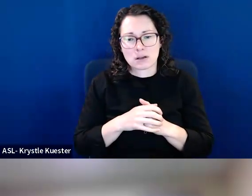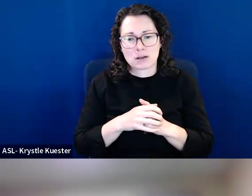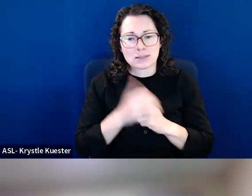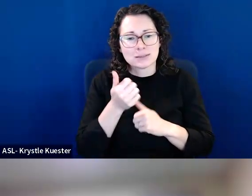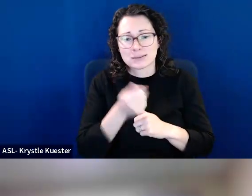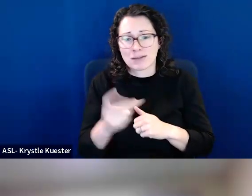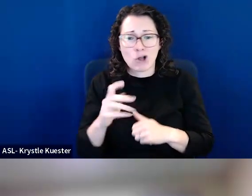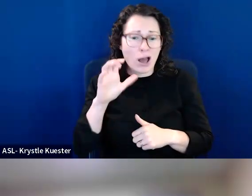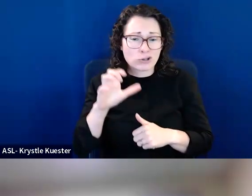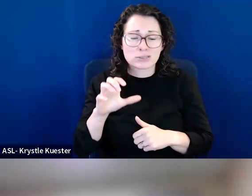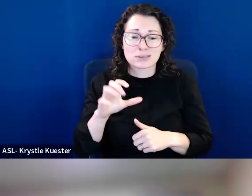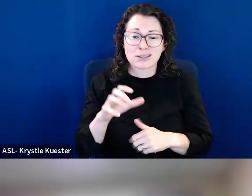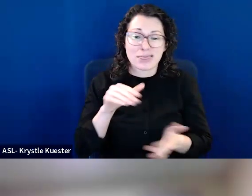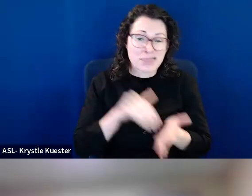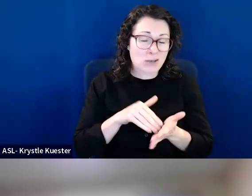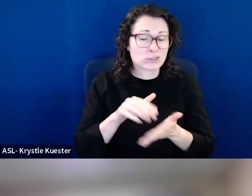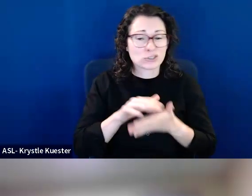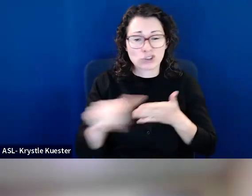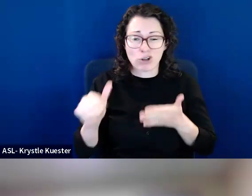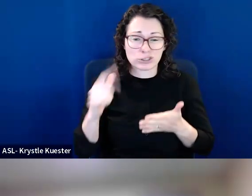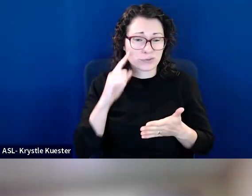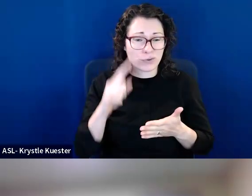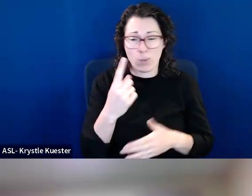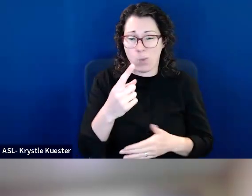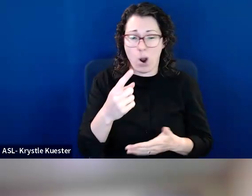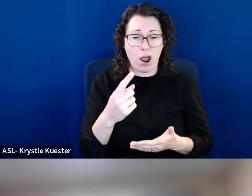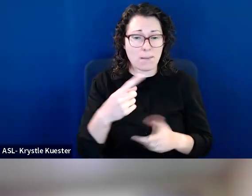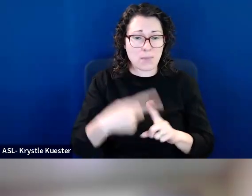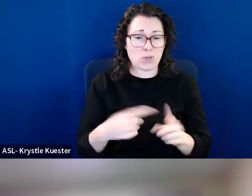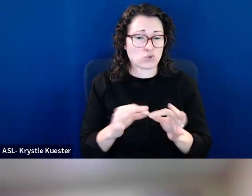thousands of dollars for a month's supply of drugs. Um and so and this was for both people